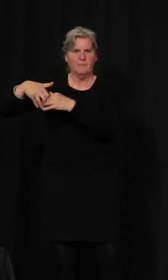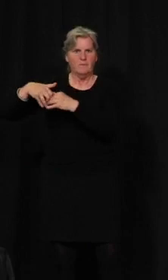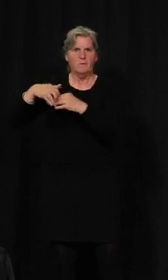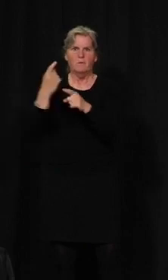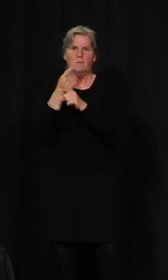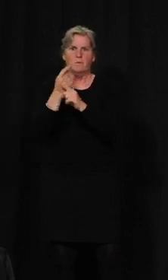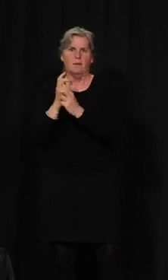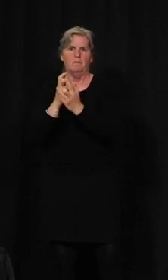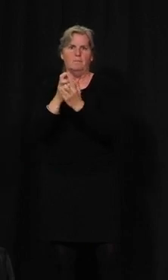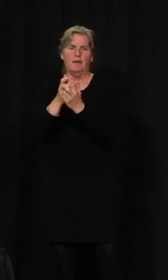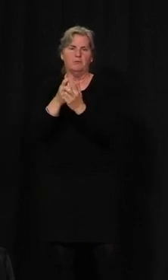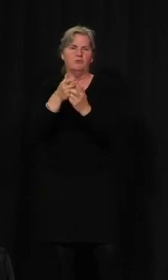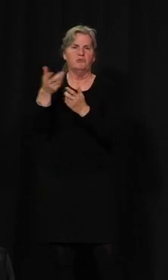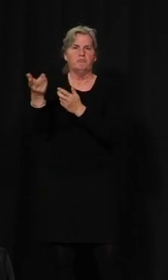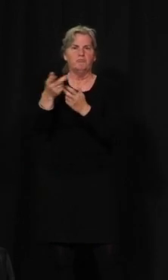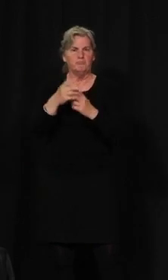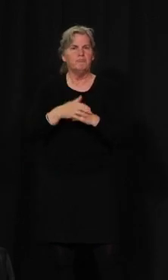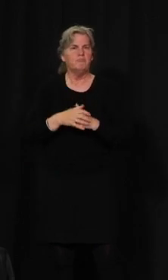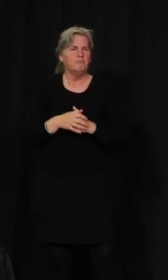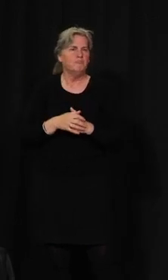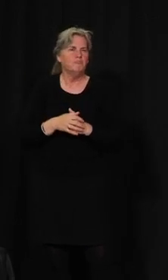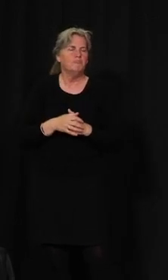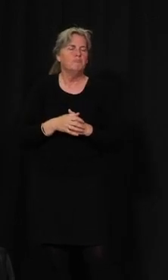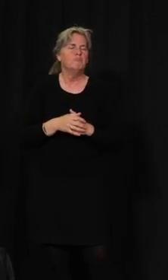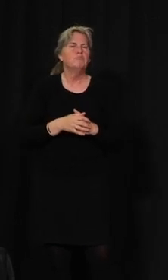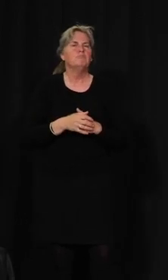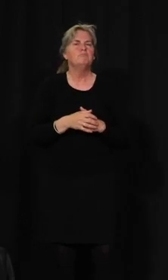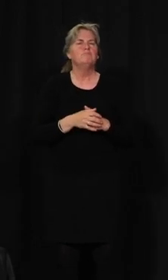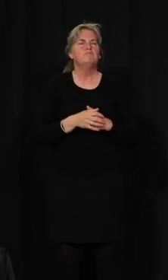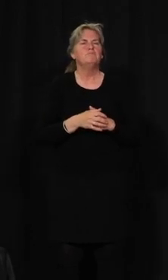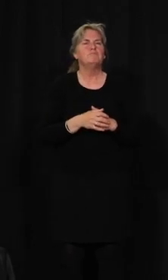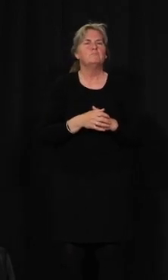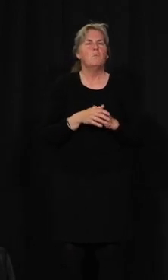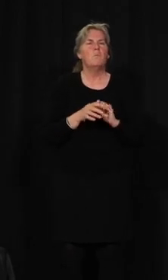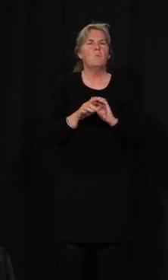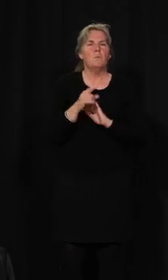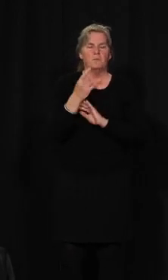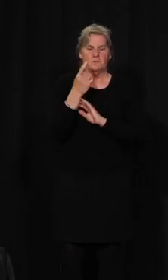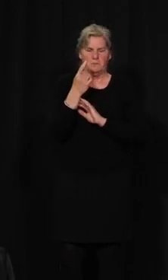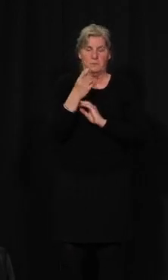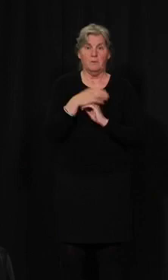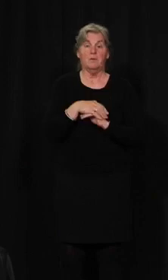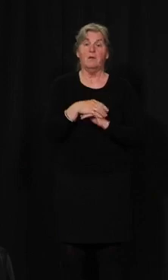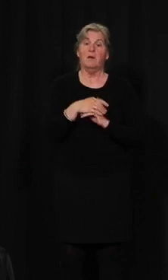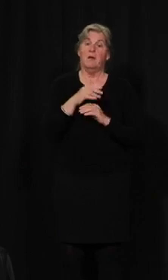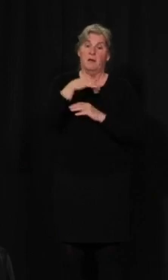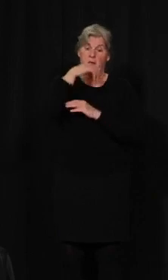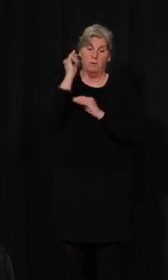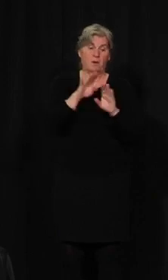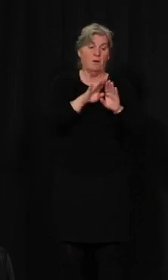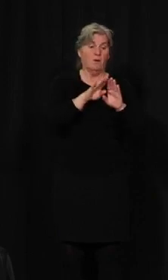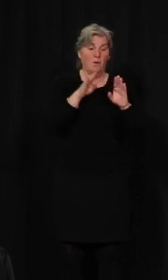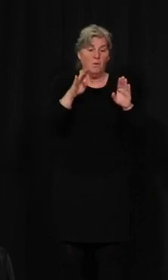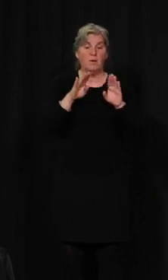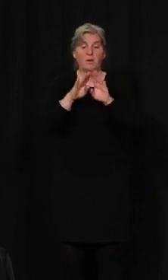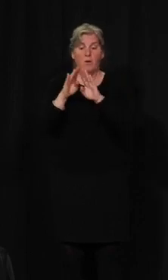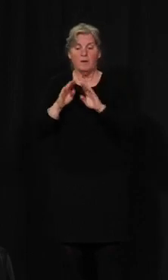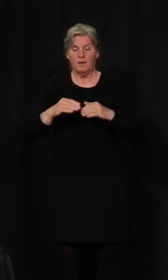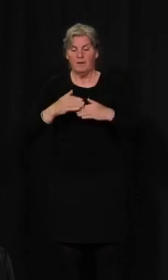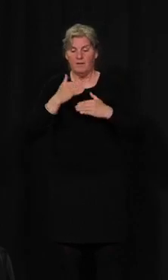both. As with the reopening of the territory and it's phases, long-term care has planned a